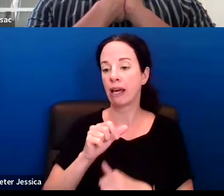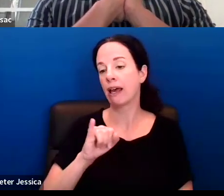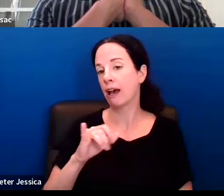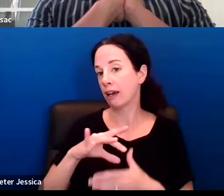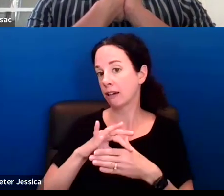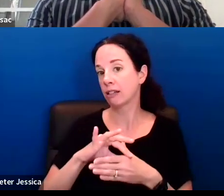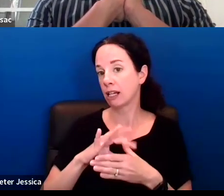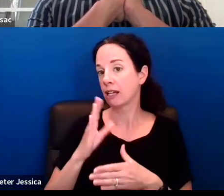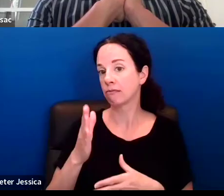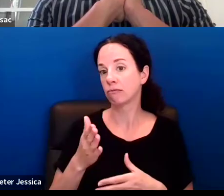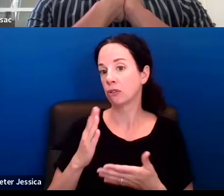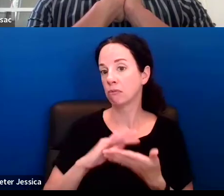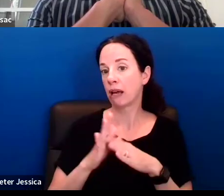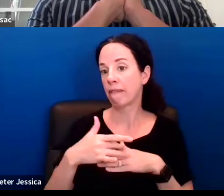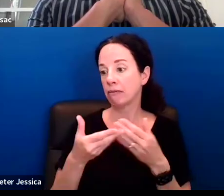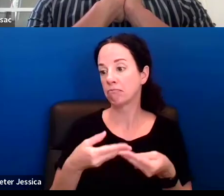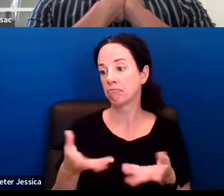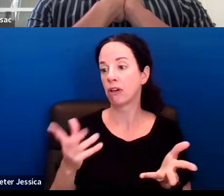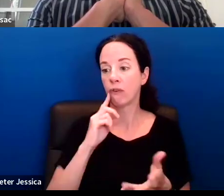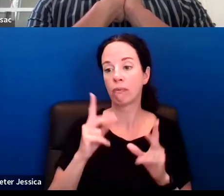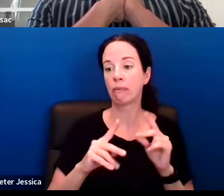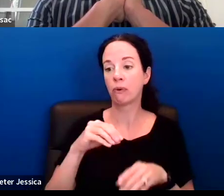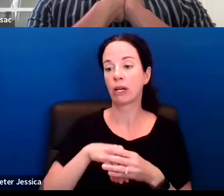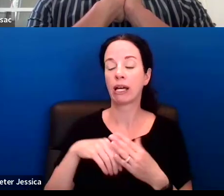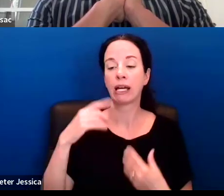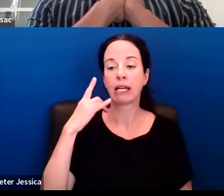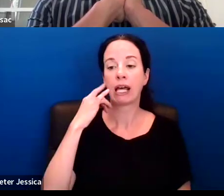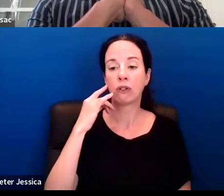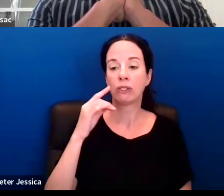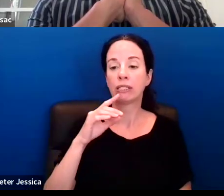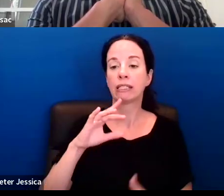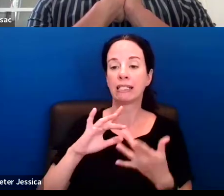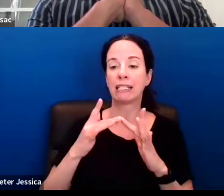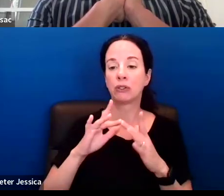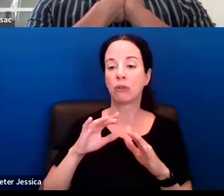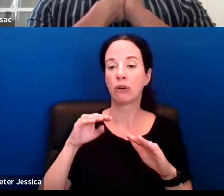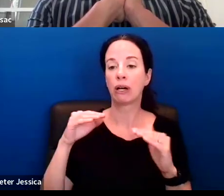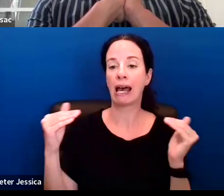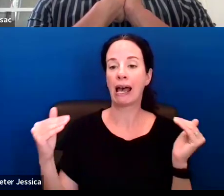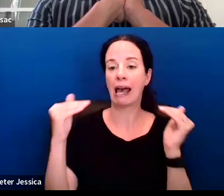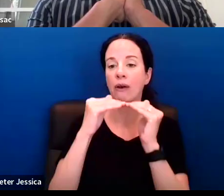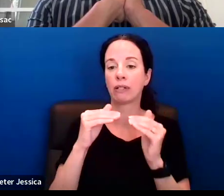folks in California's digital equity ecosystem? Absolutely. Thank you so much for the opportunity.